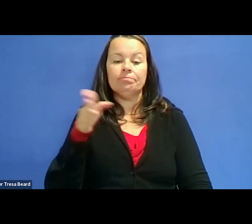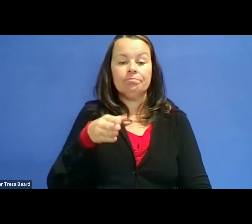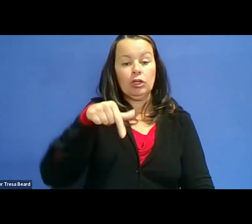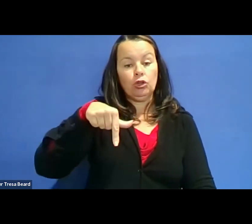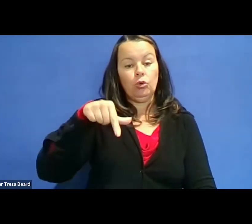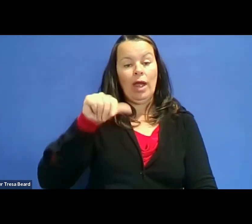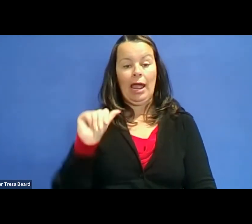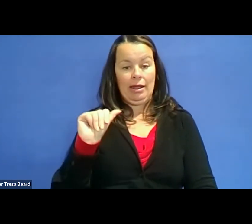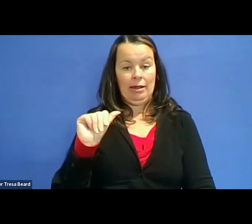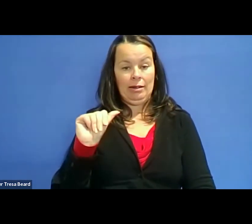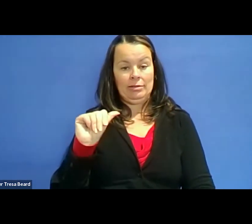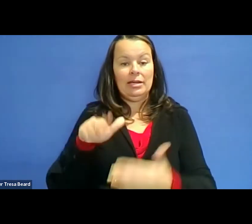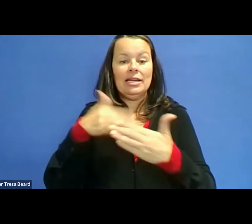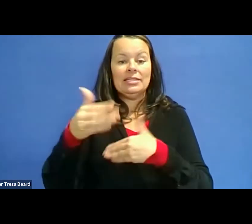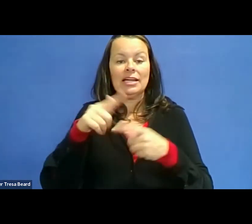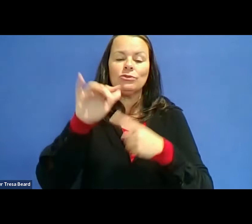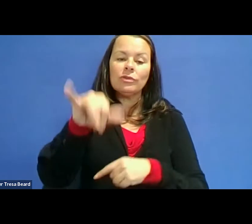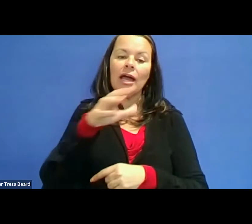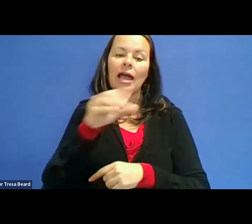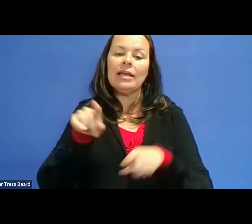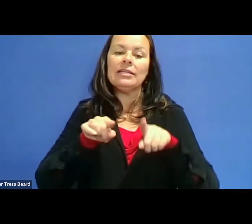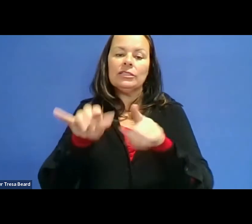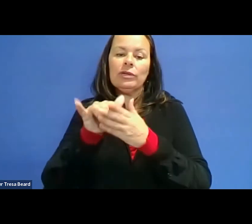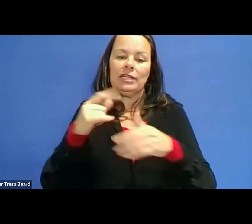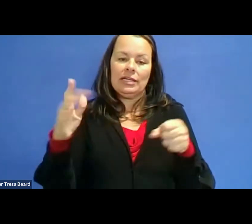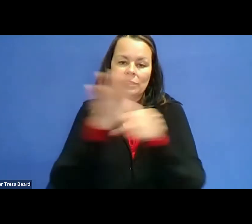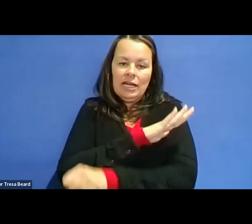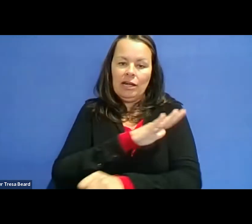And during the entire webinar, please do ask questions if you